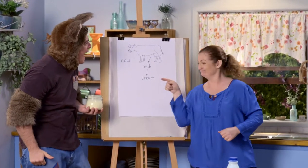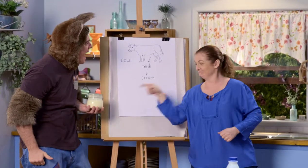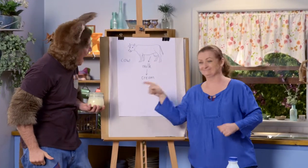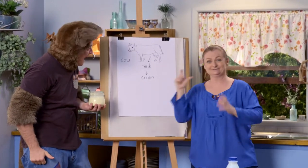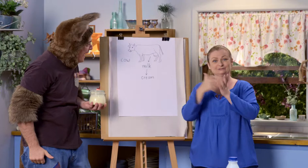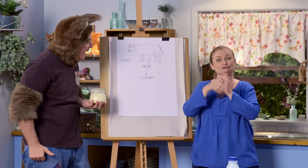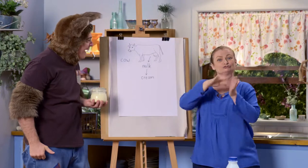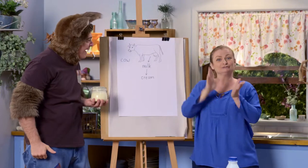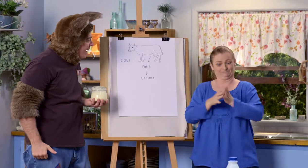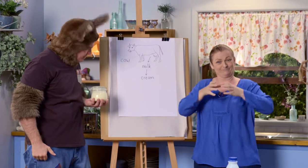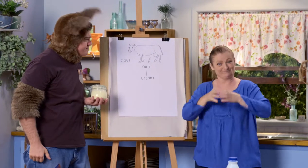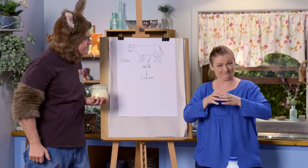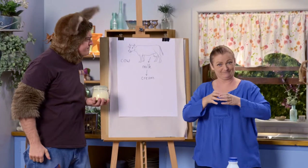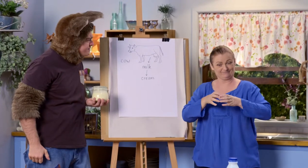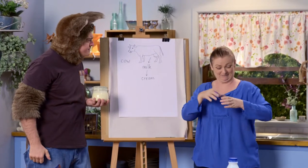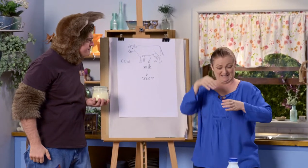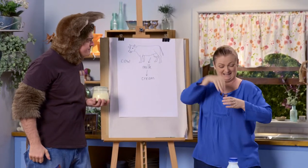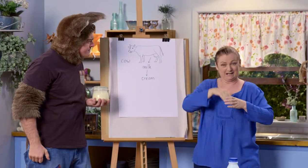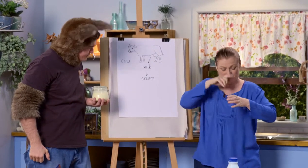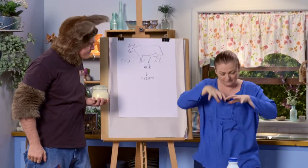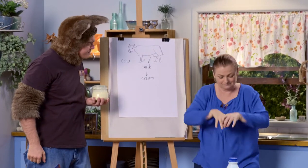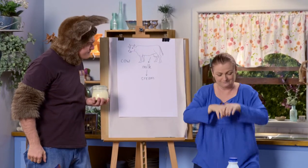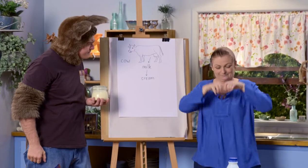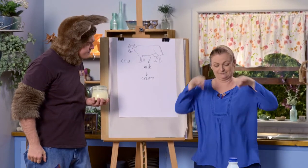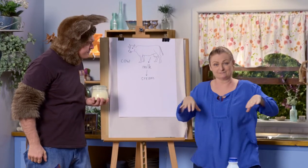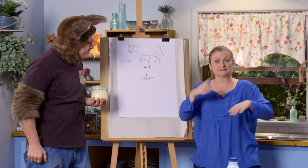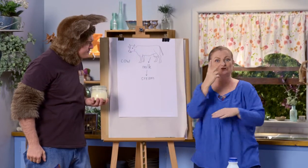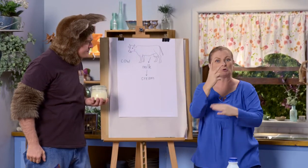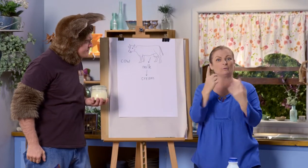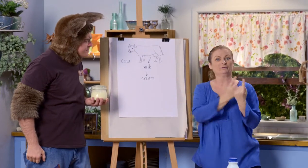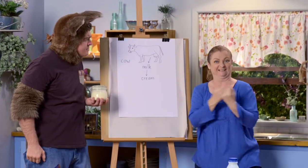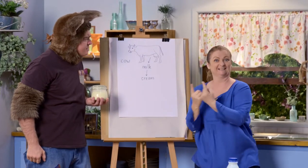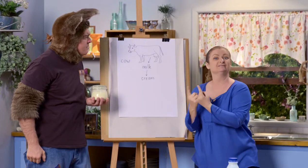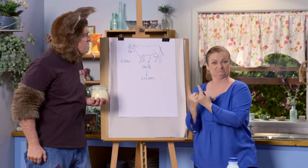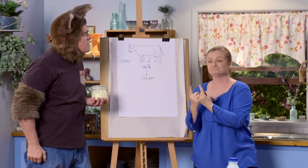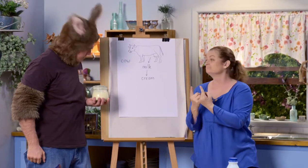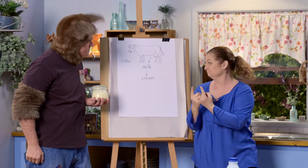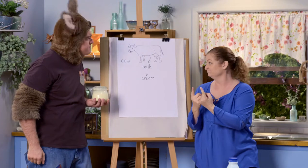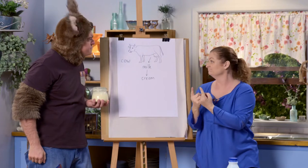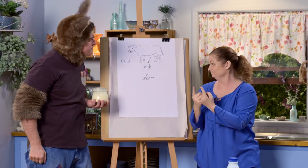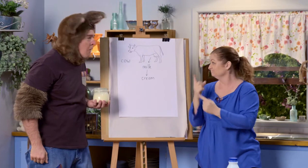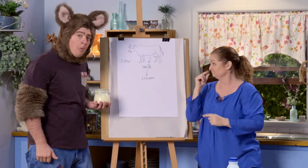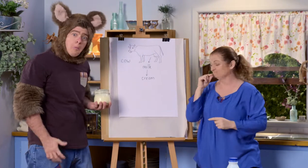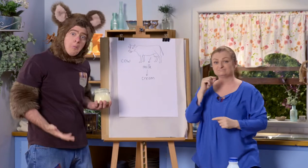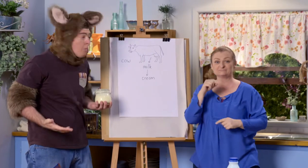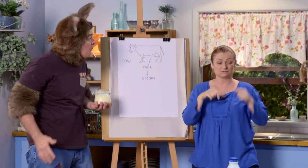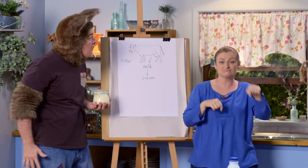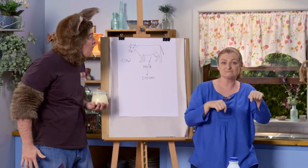Now, to make butter, you need to separate the two parts of the cream. Right.